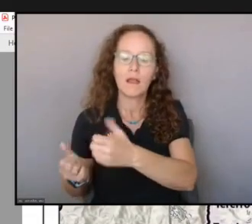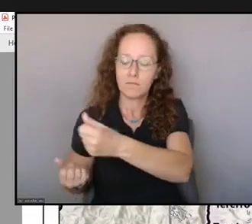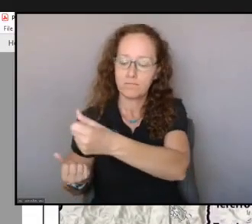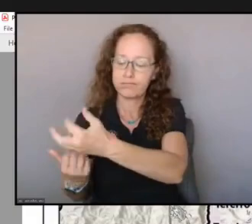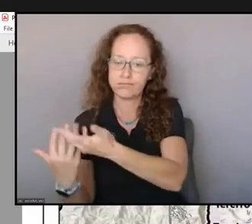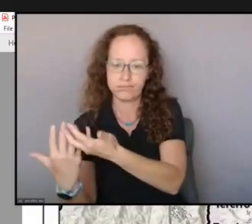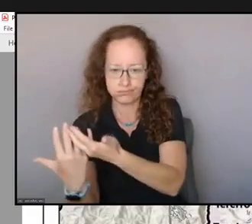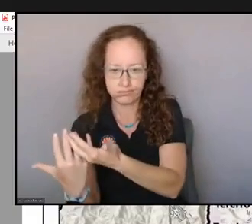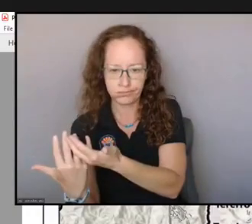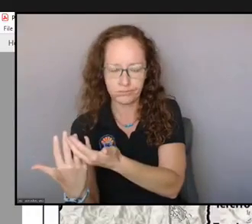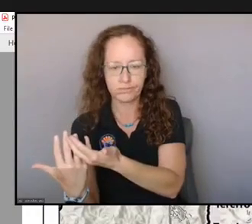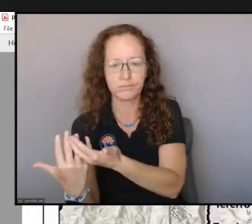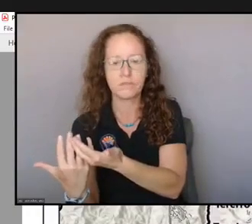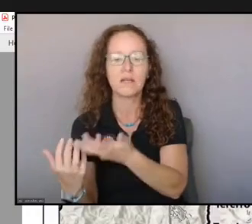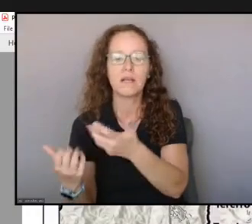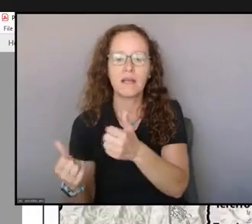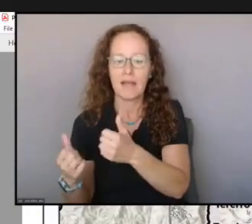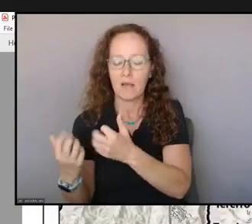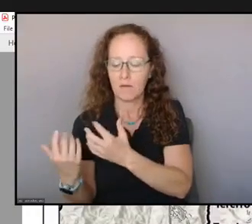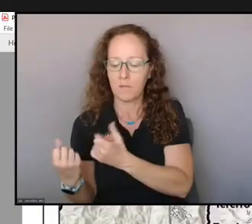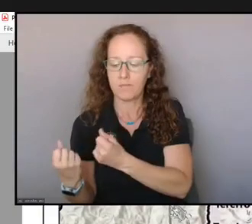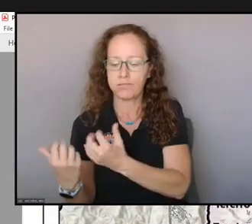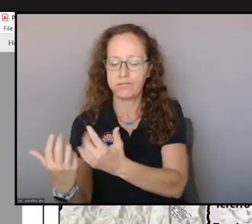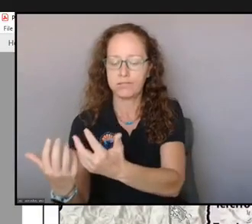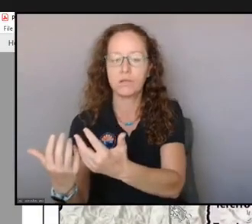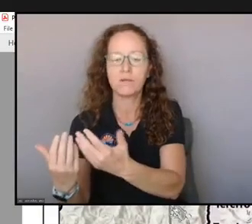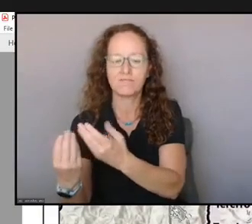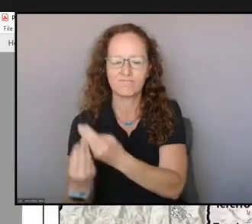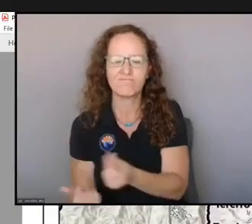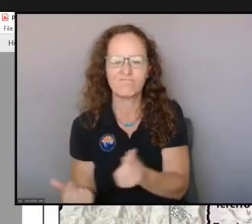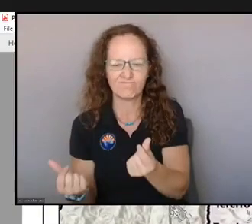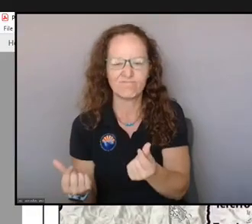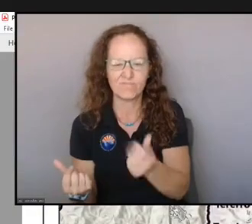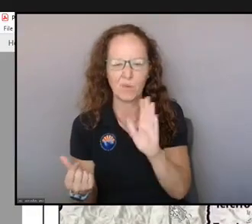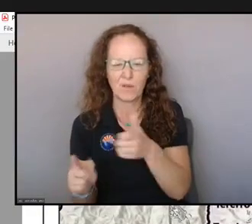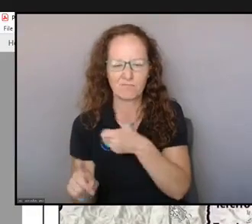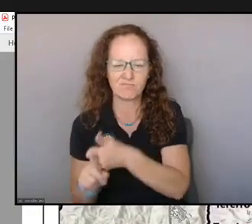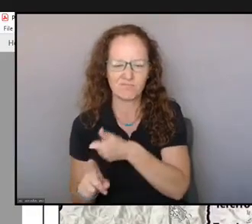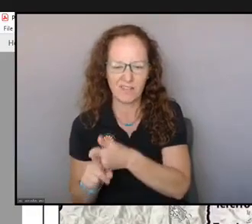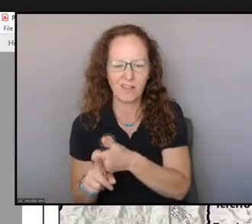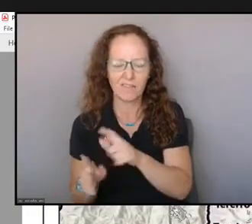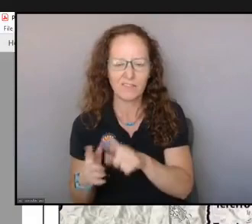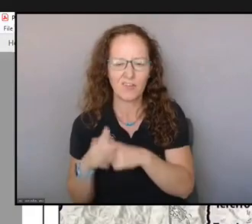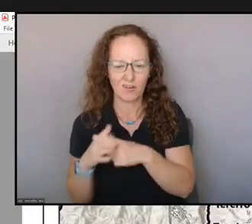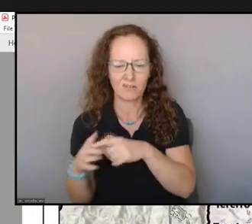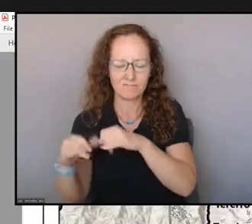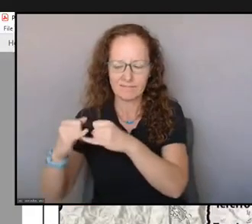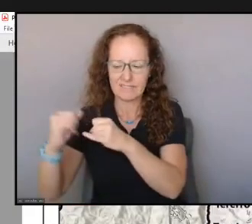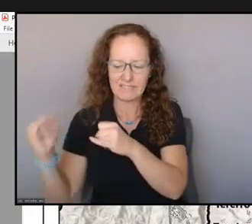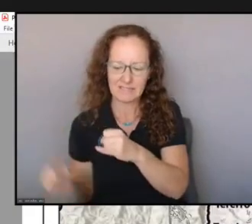THERE, THEY ARE BURNING THE PHYSICAL FUELS. THEY'LL EXTINGUISH THE STUFF, AND THE CREWS ARE WORKING